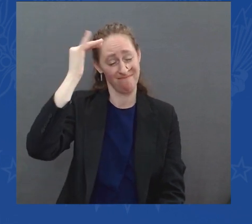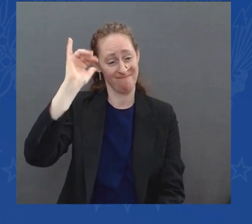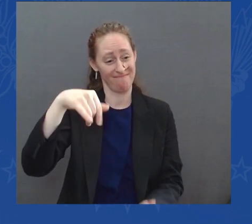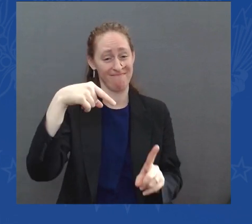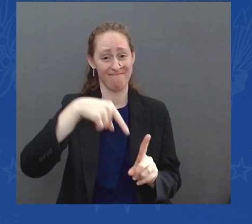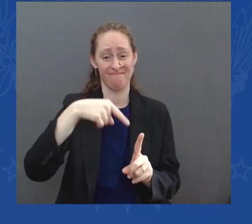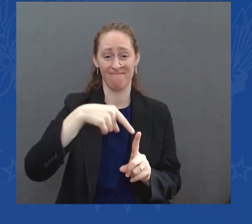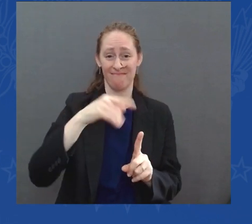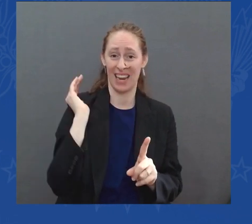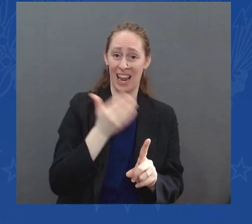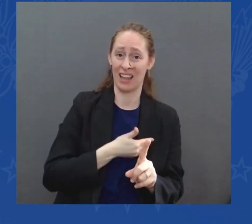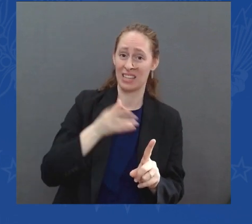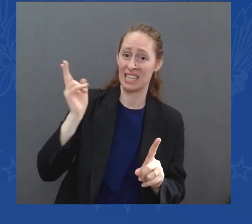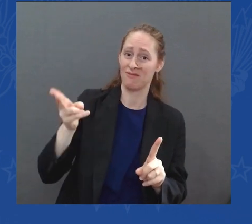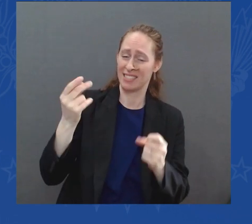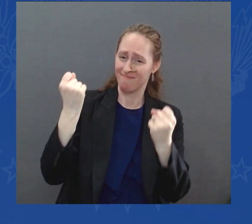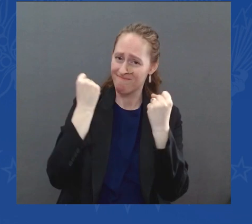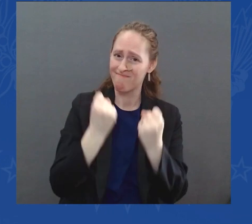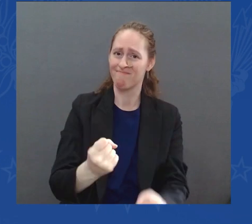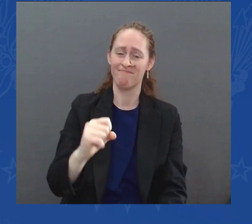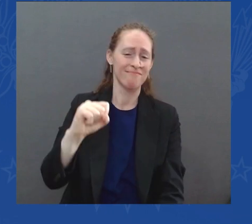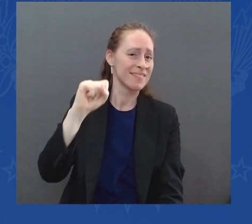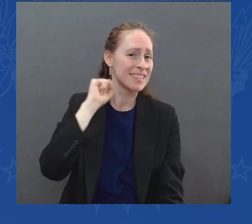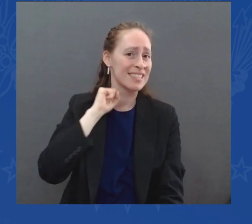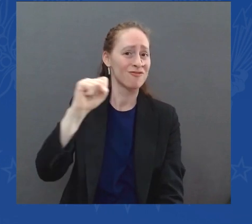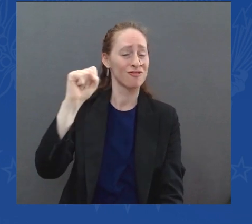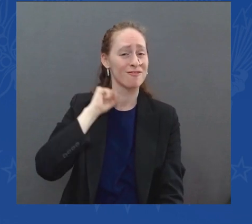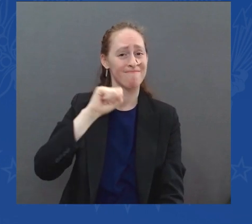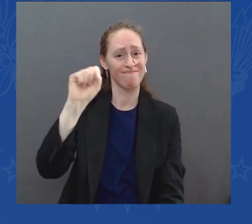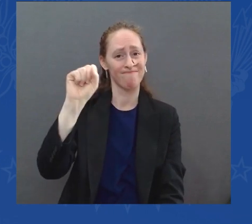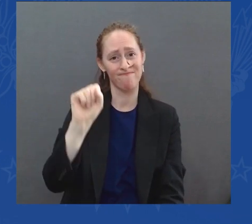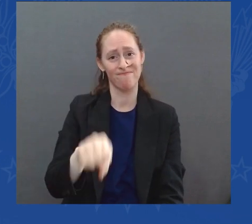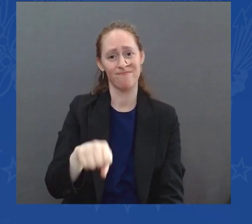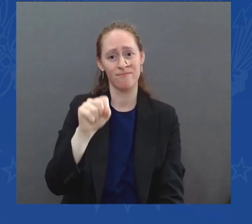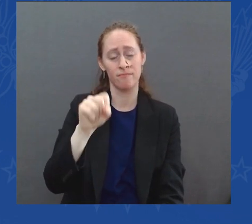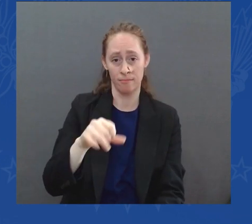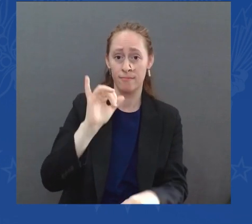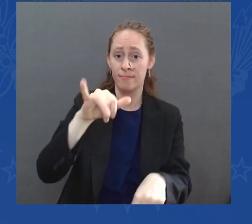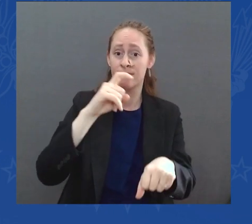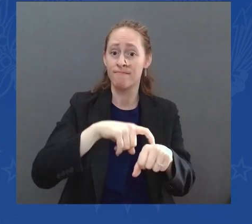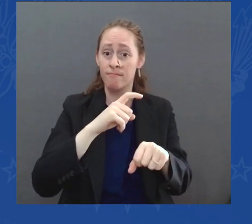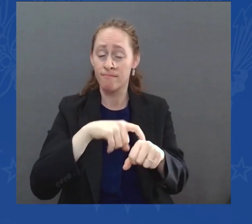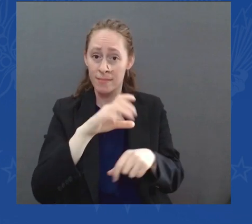following the Civil War, thousands of people in states across our nation